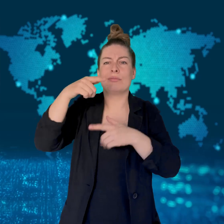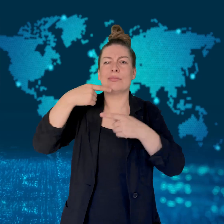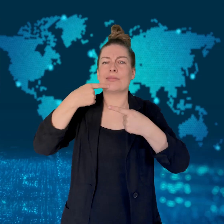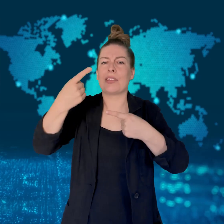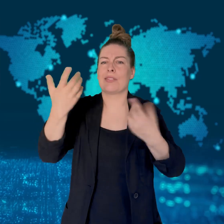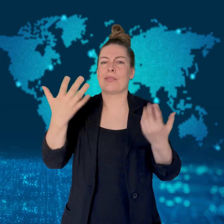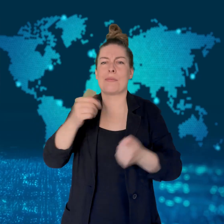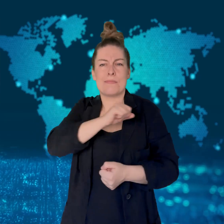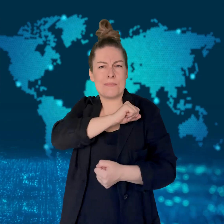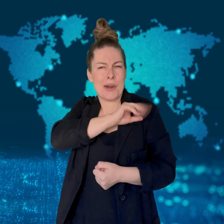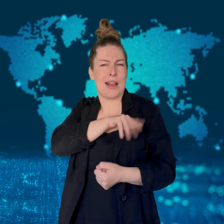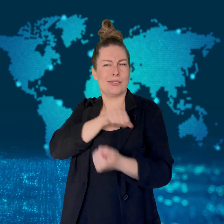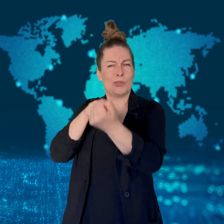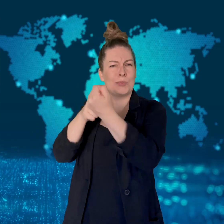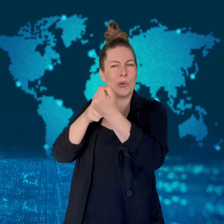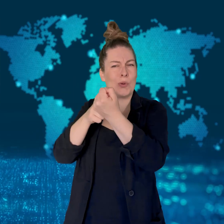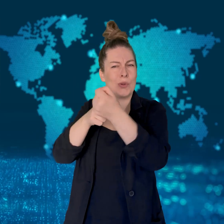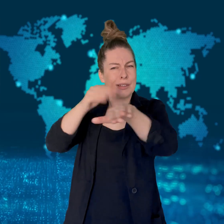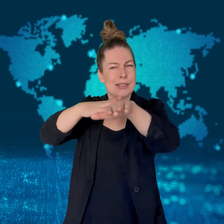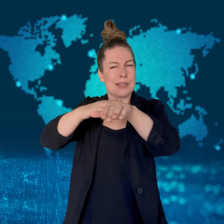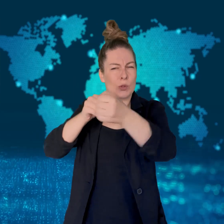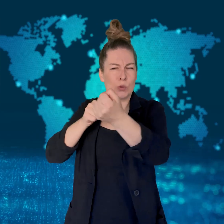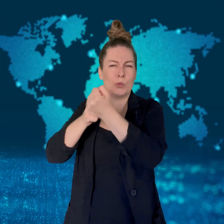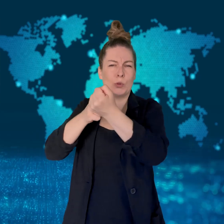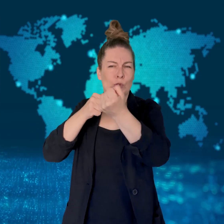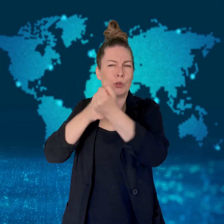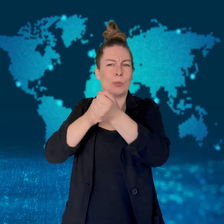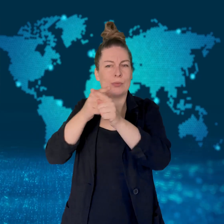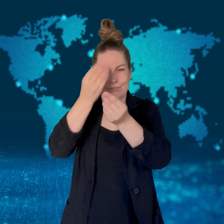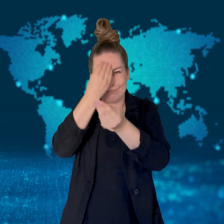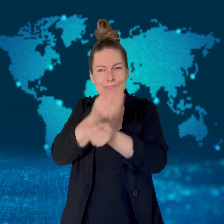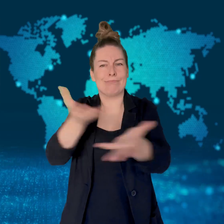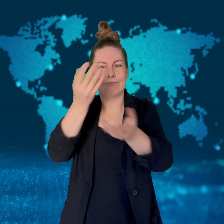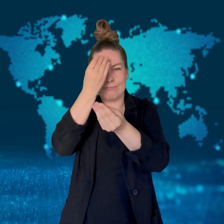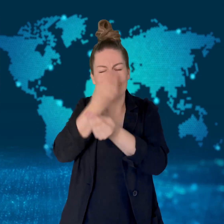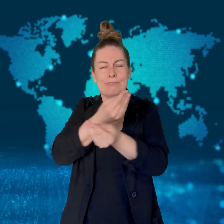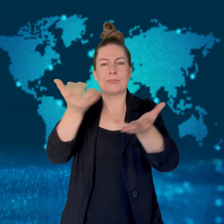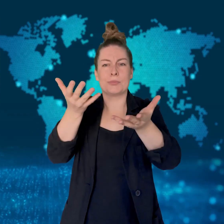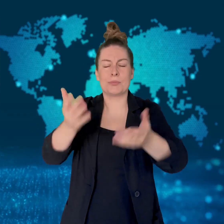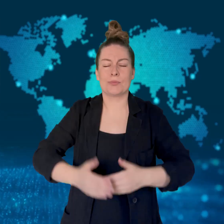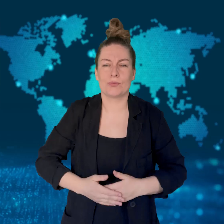a special dinner for honorary degree receivers.